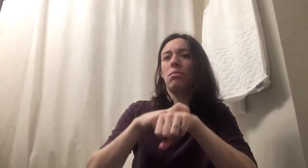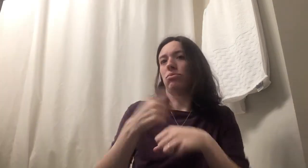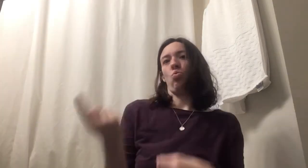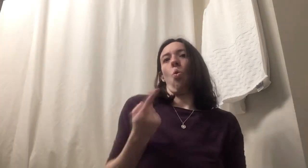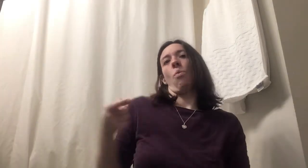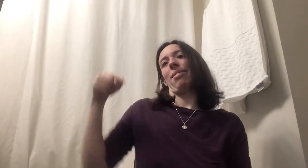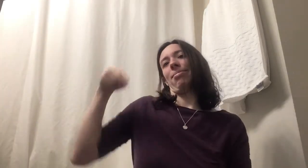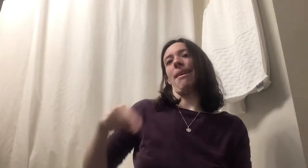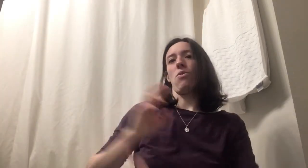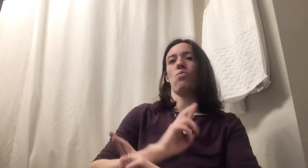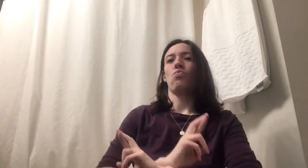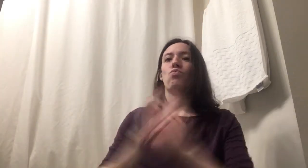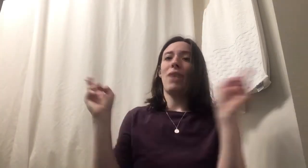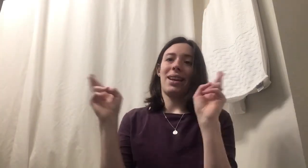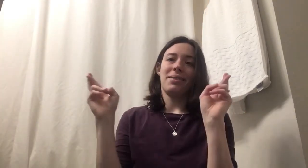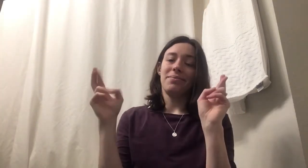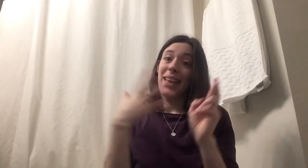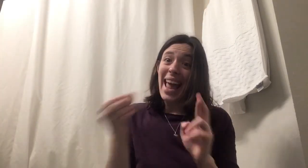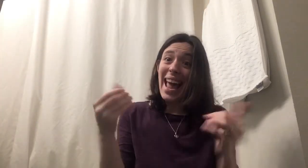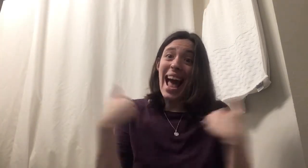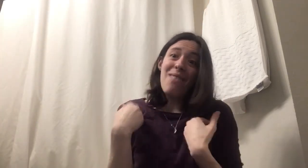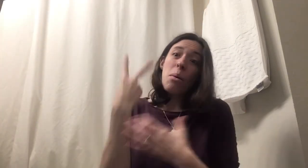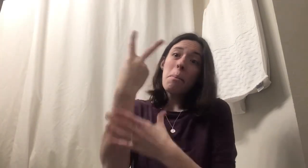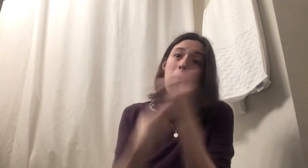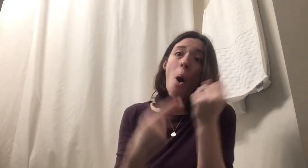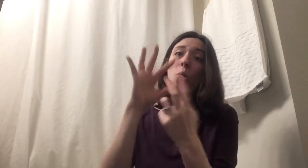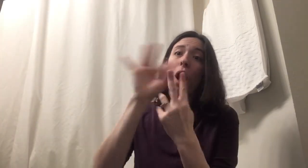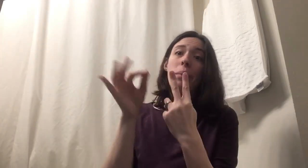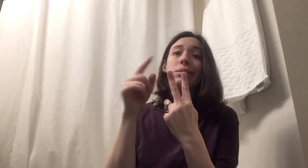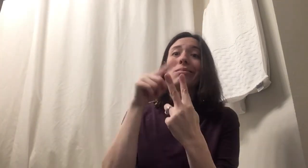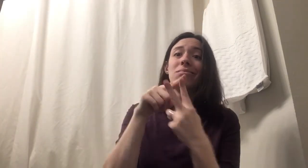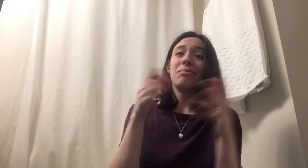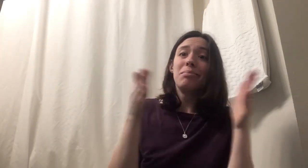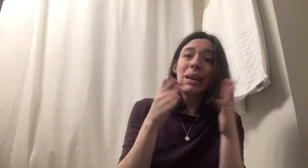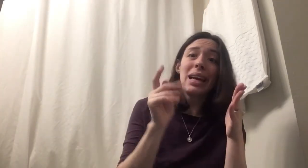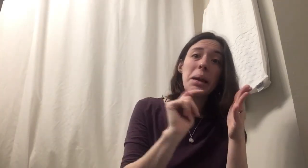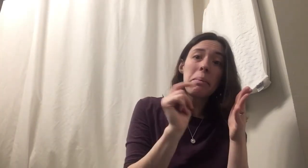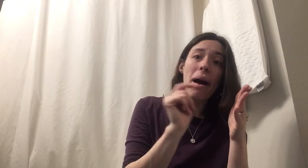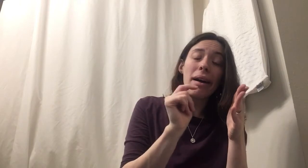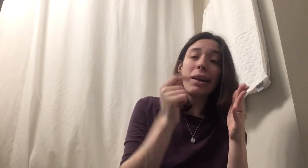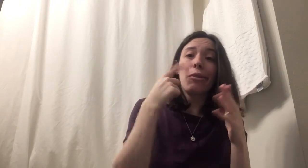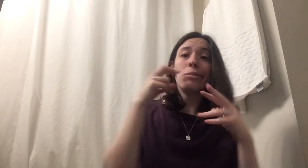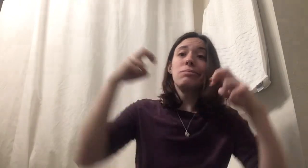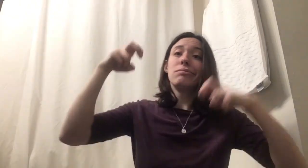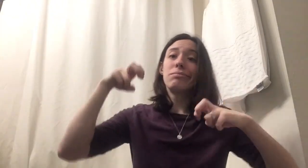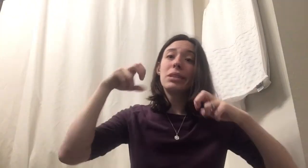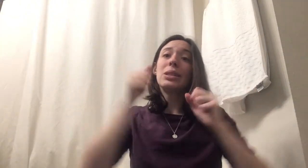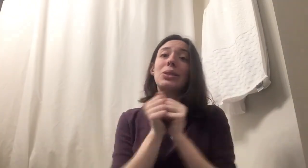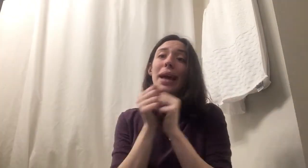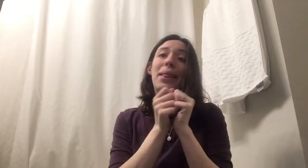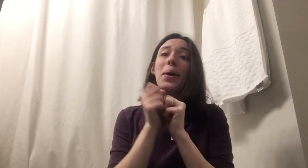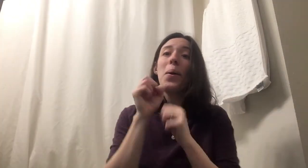It's there and ready And I have both options The mini potty so we can go together